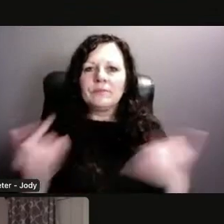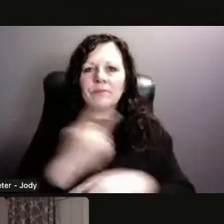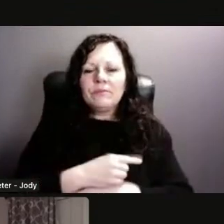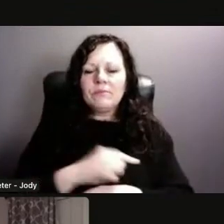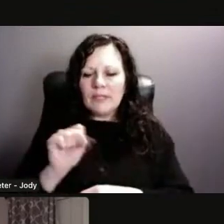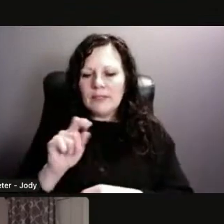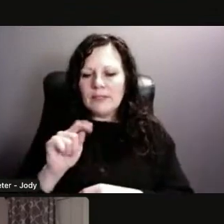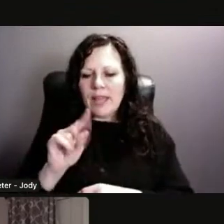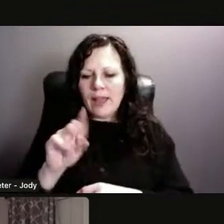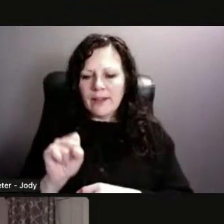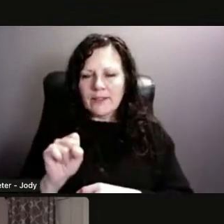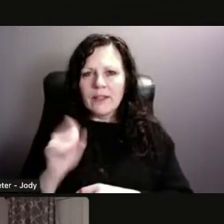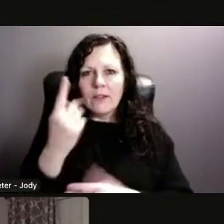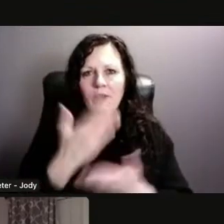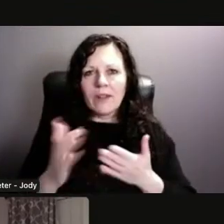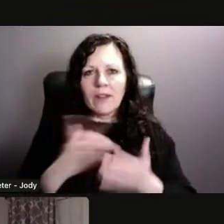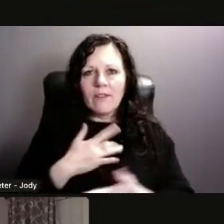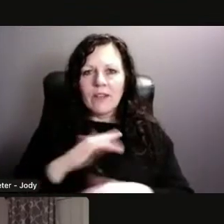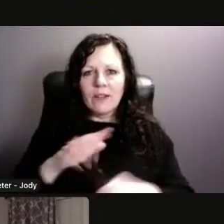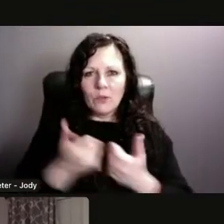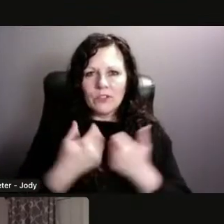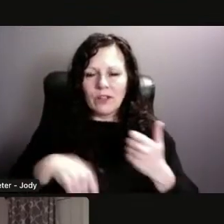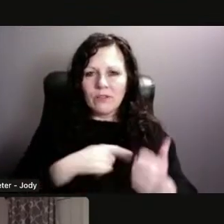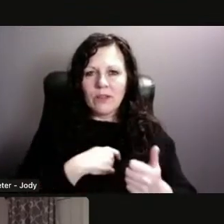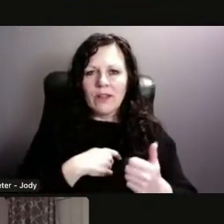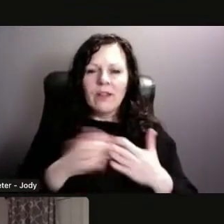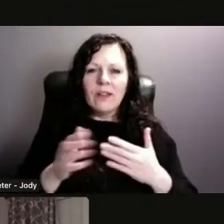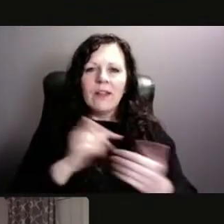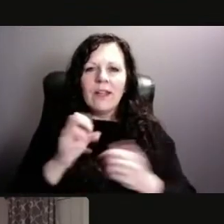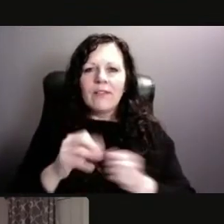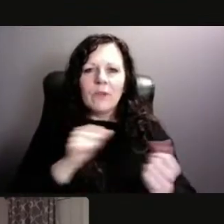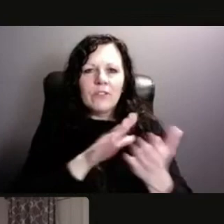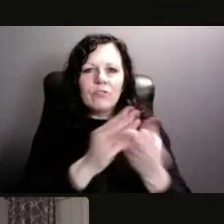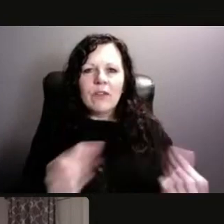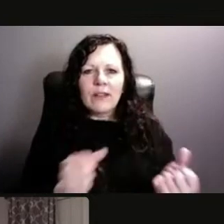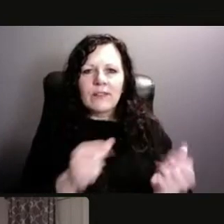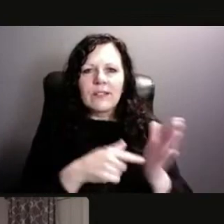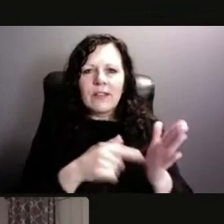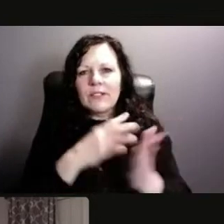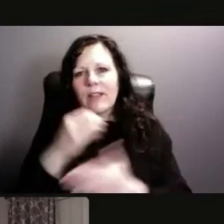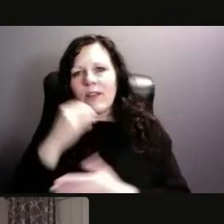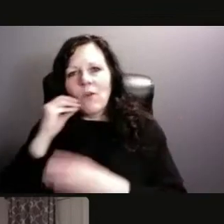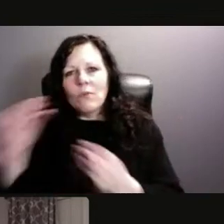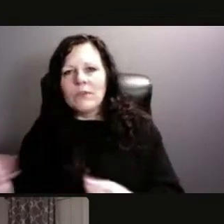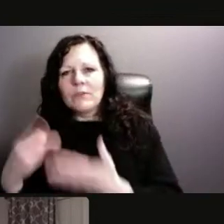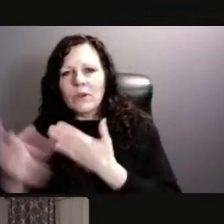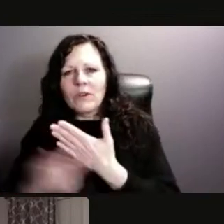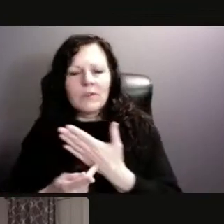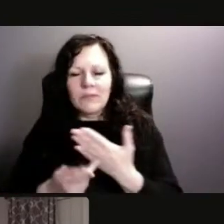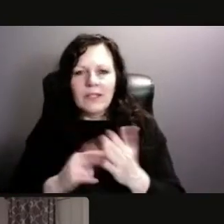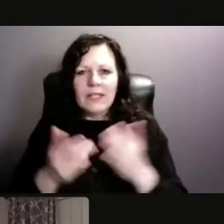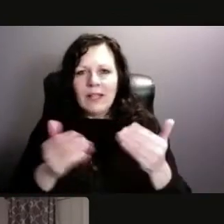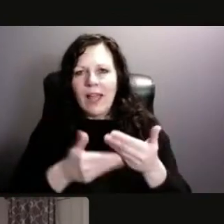THERE WAS ANECDOTAL BUT KIND OF THE CURRENT STATUS.